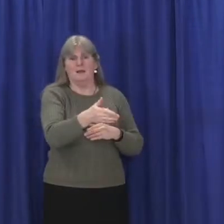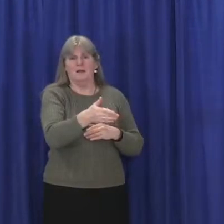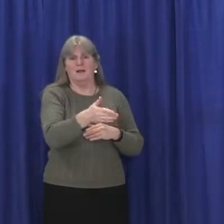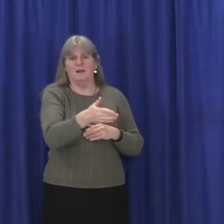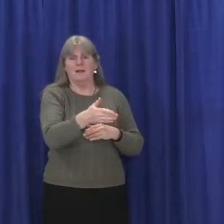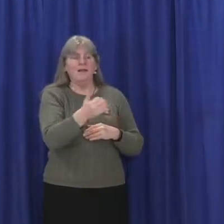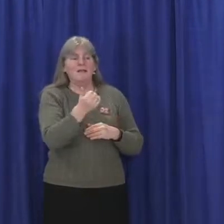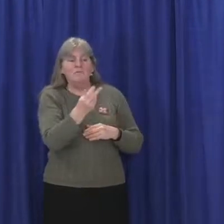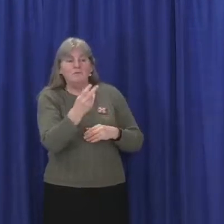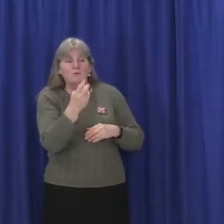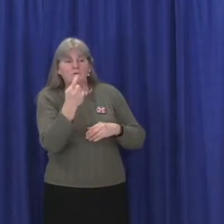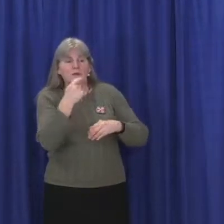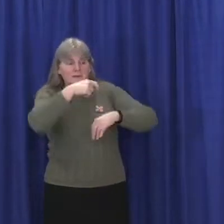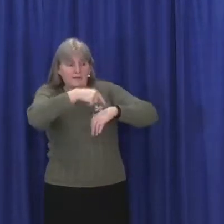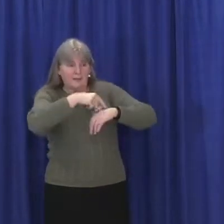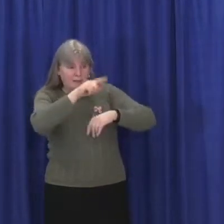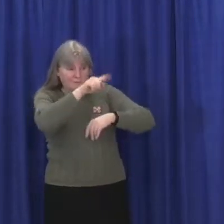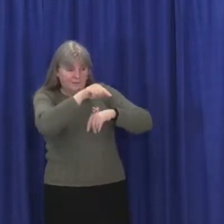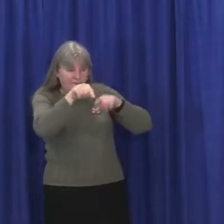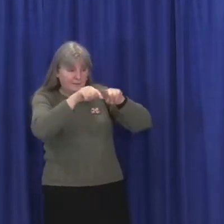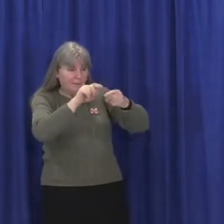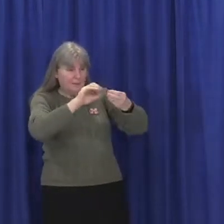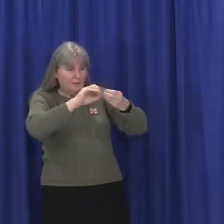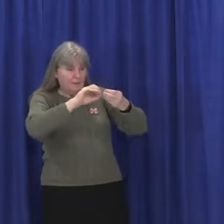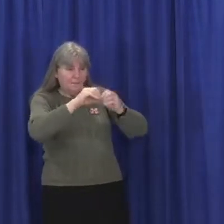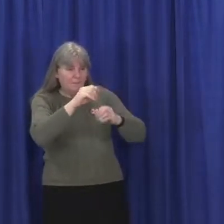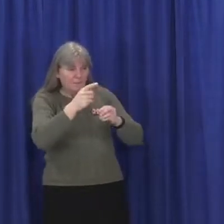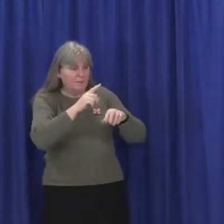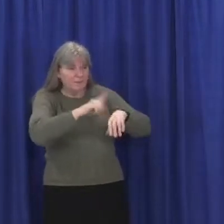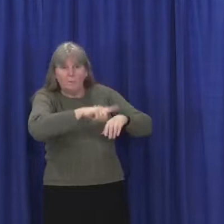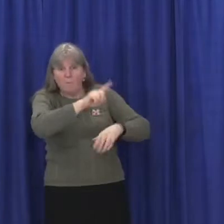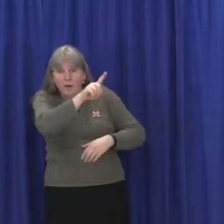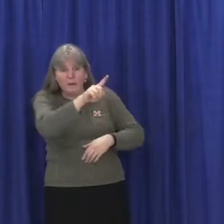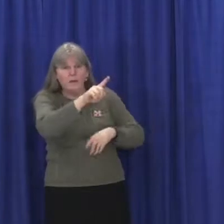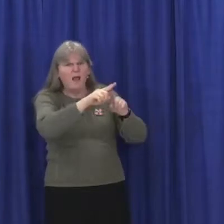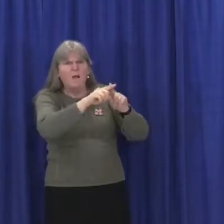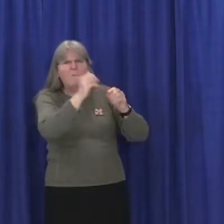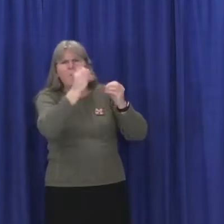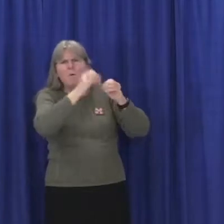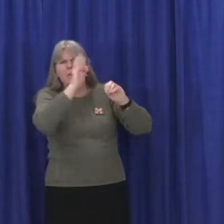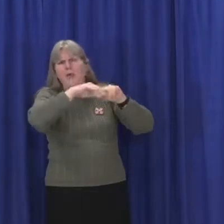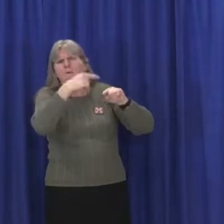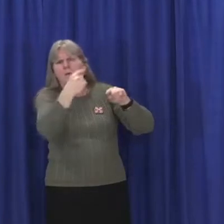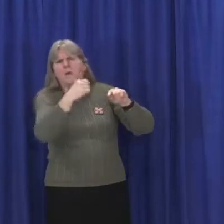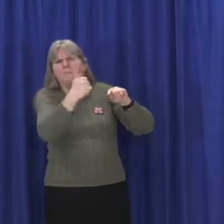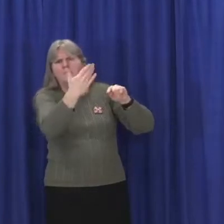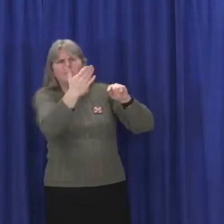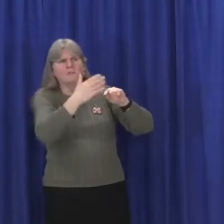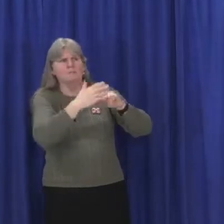on the website. And also, there are, um,